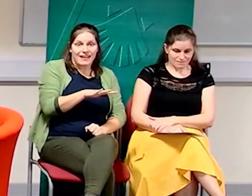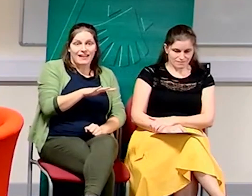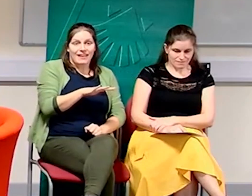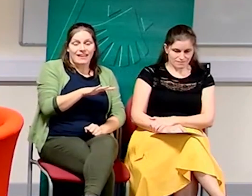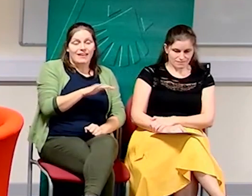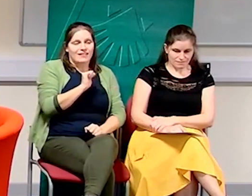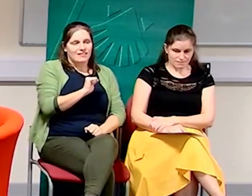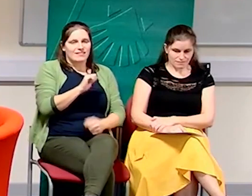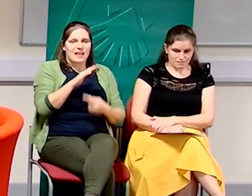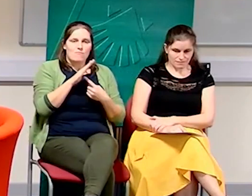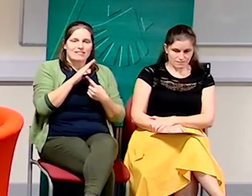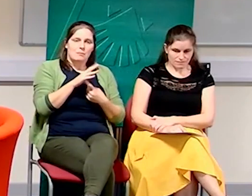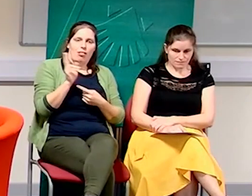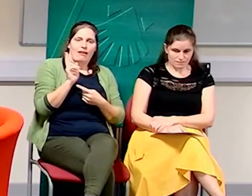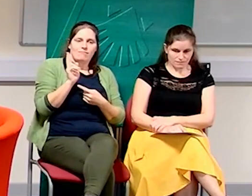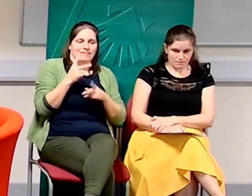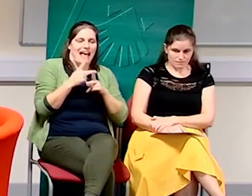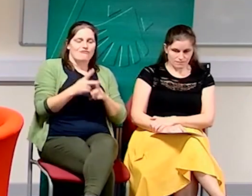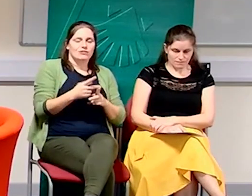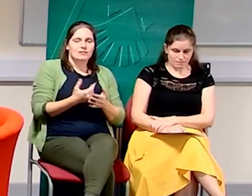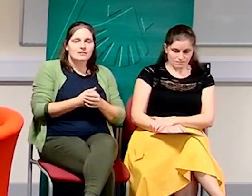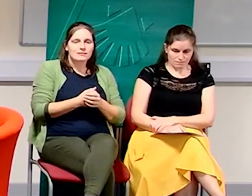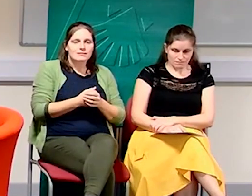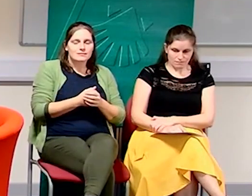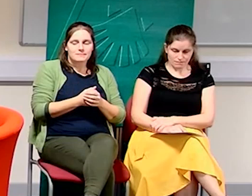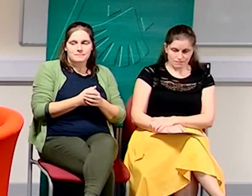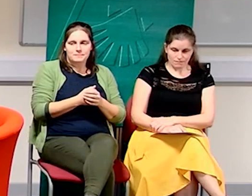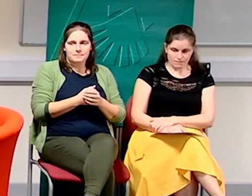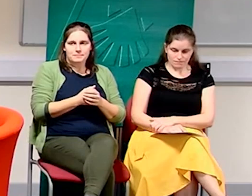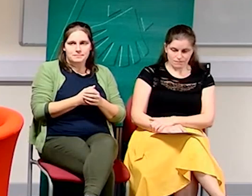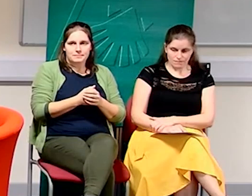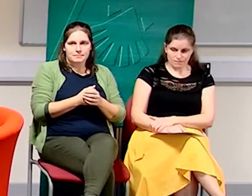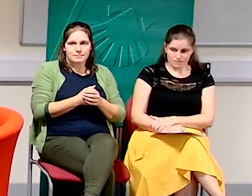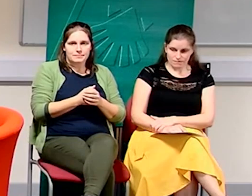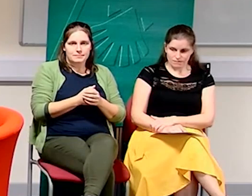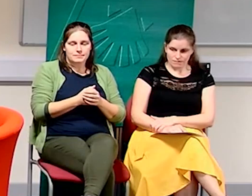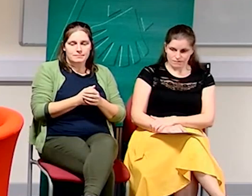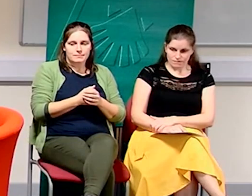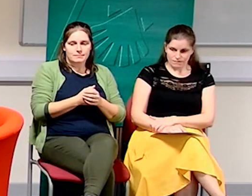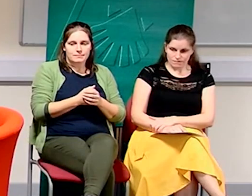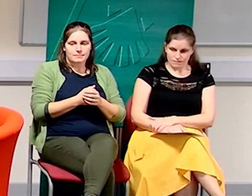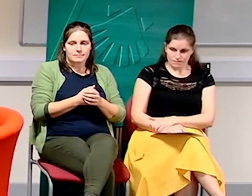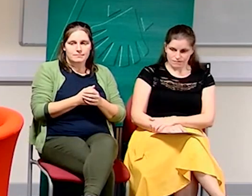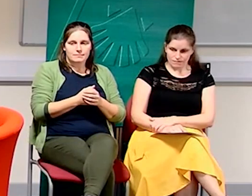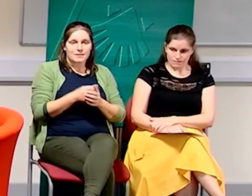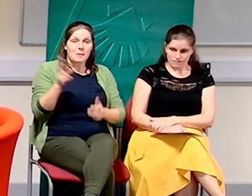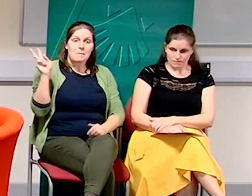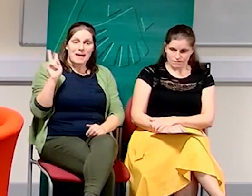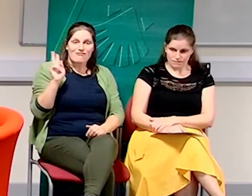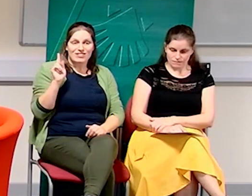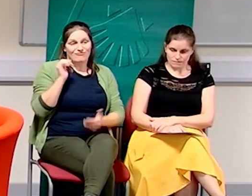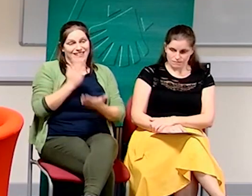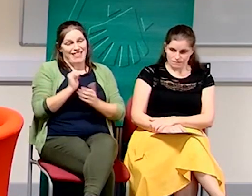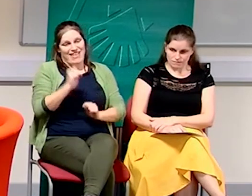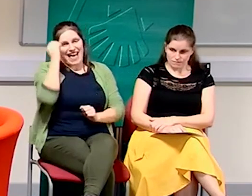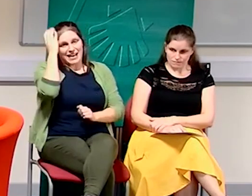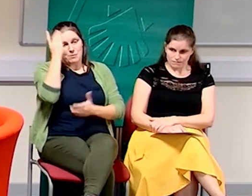principal carers um and also um parents are are are experts in uh in their children in many ways